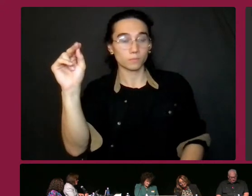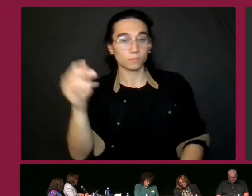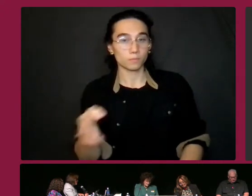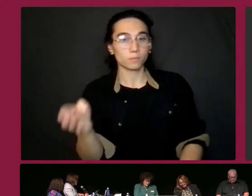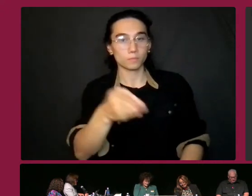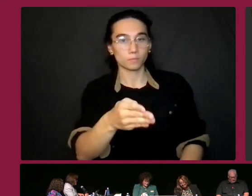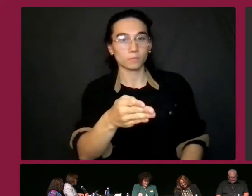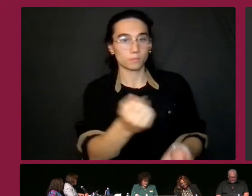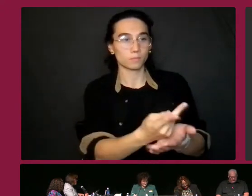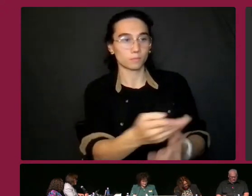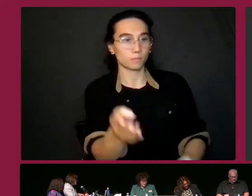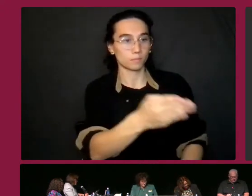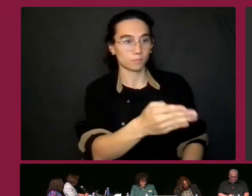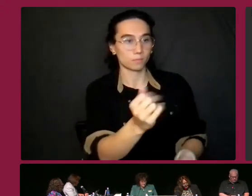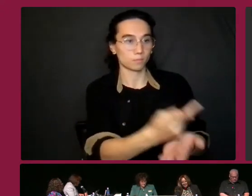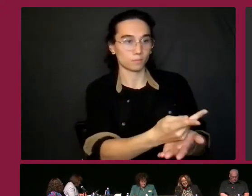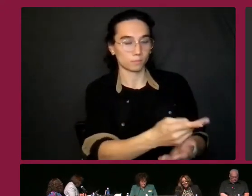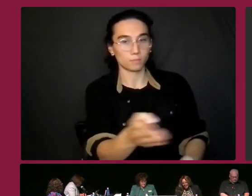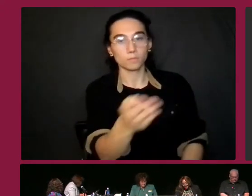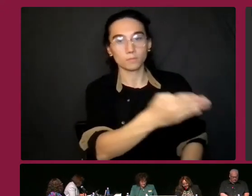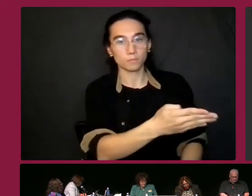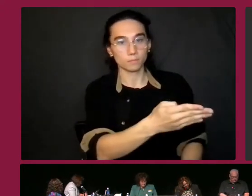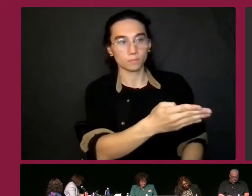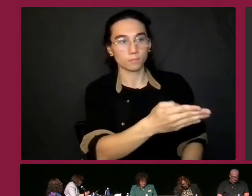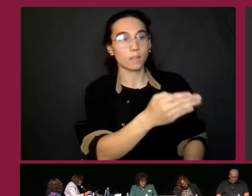Yes. Trustee Adams? Aye. Trustee Harvey? Yes. Motion carries.